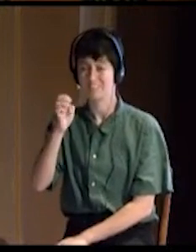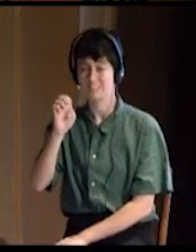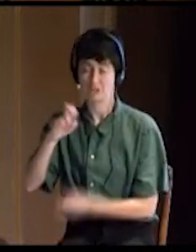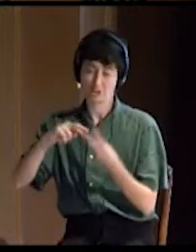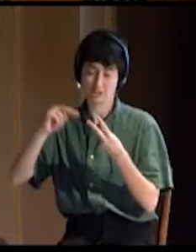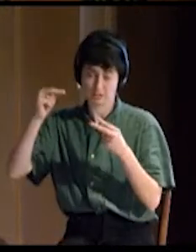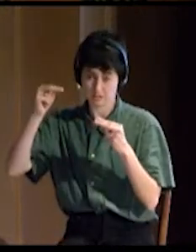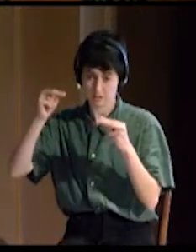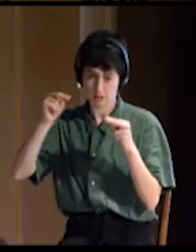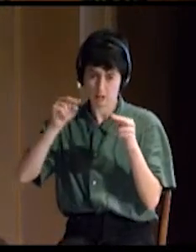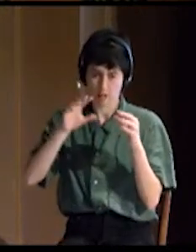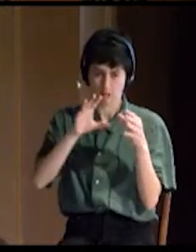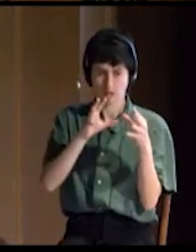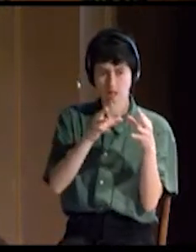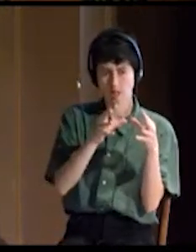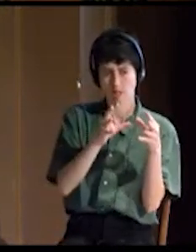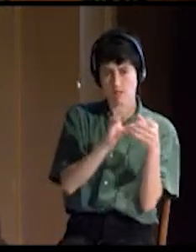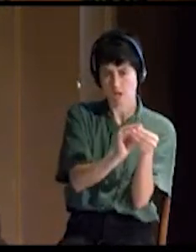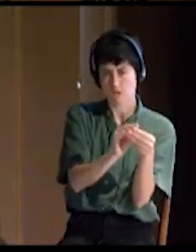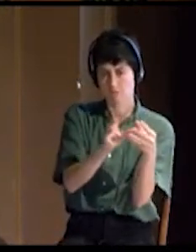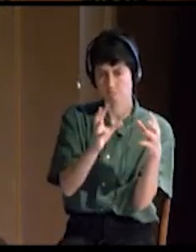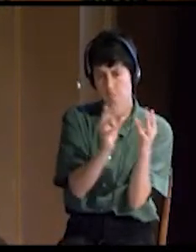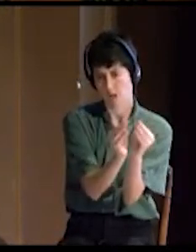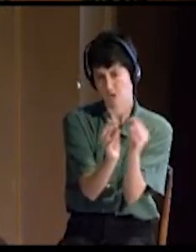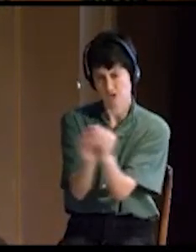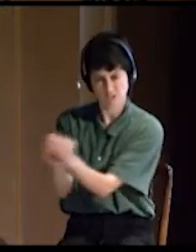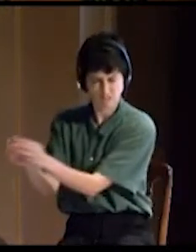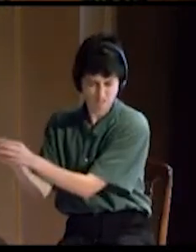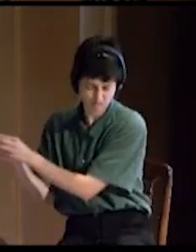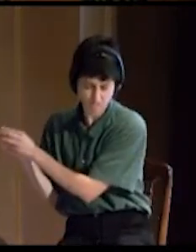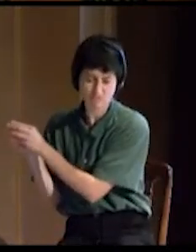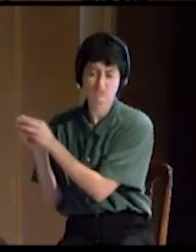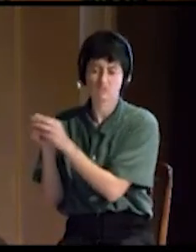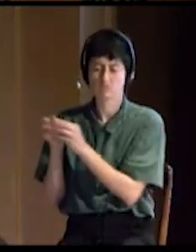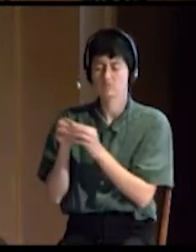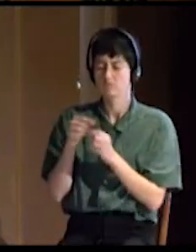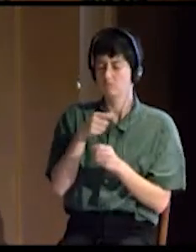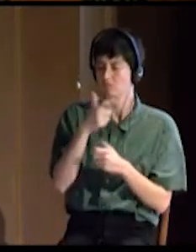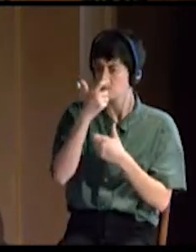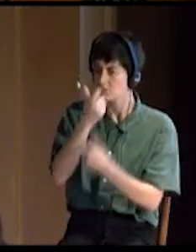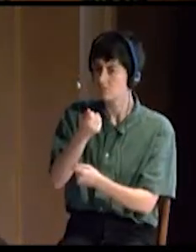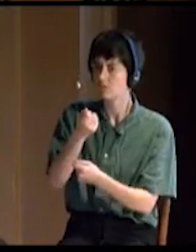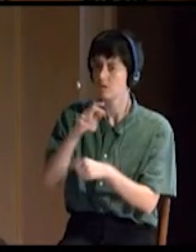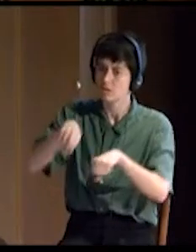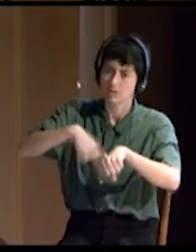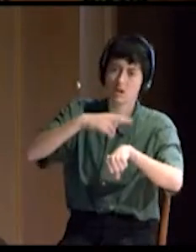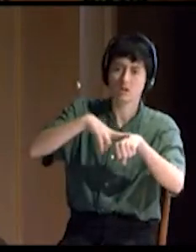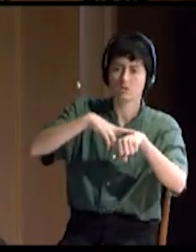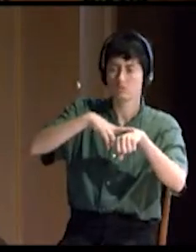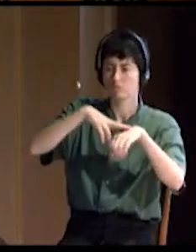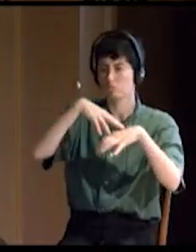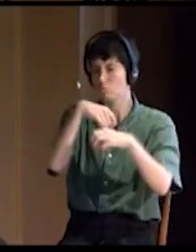in the context of natural product discovery and their potential use for biotechnology and medicine.